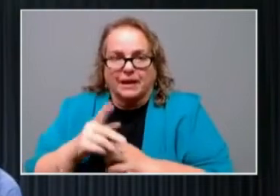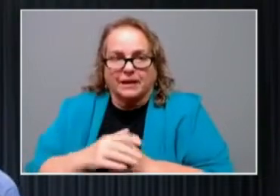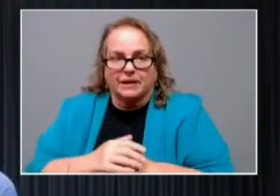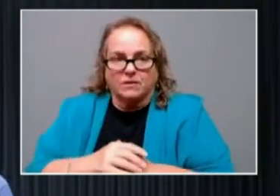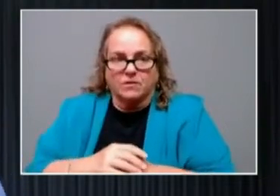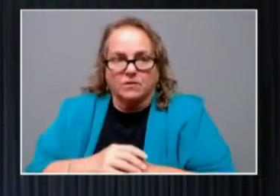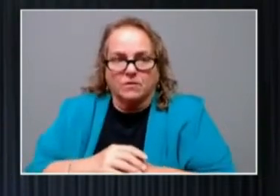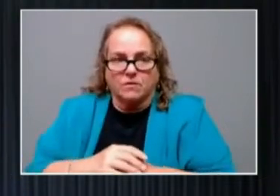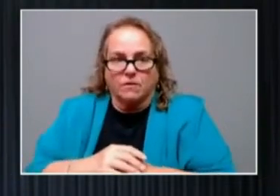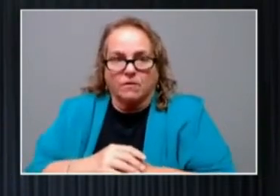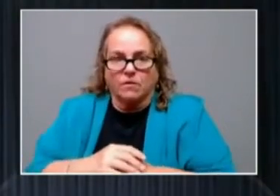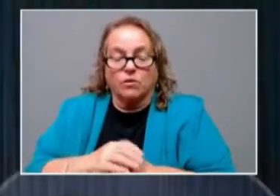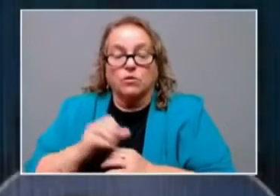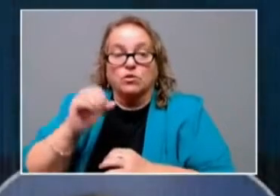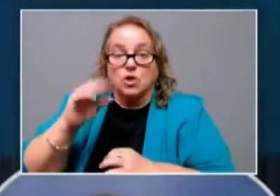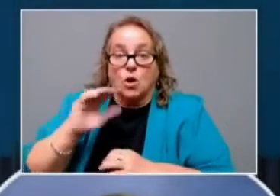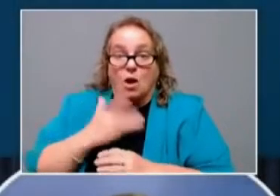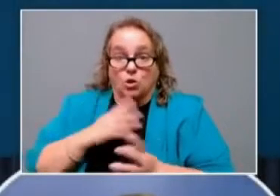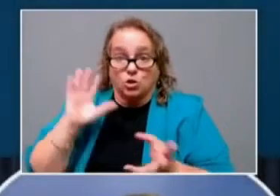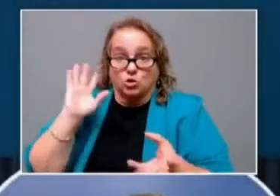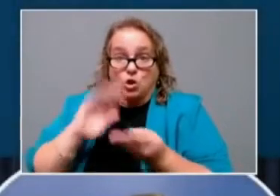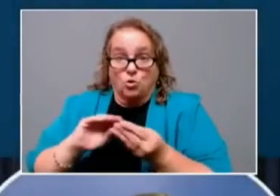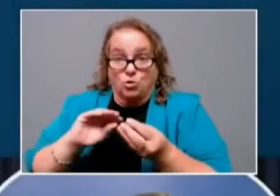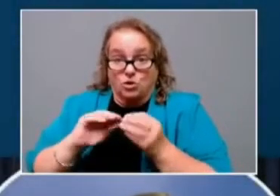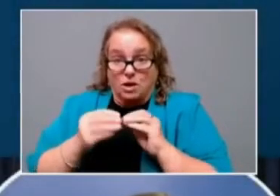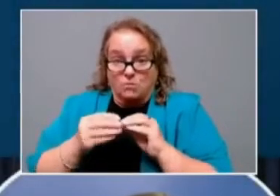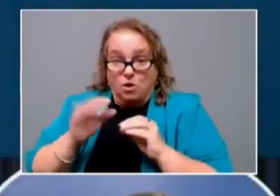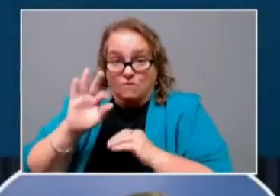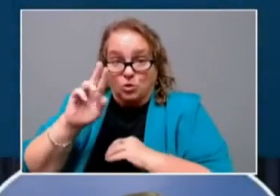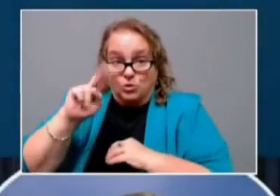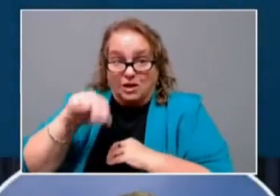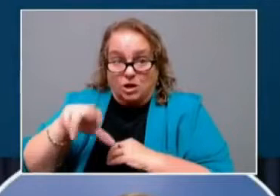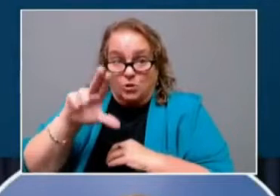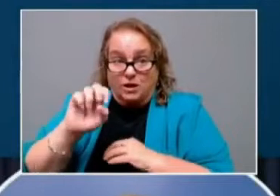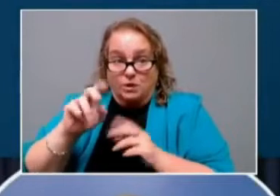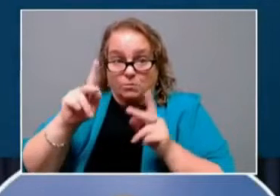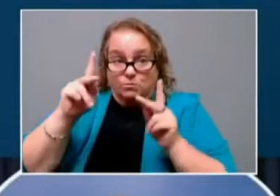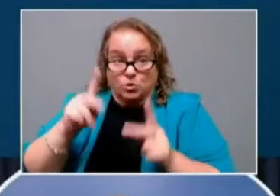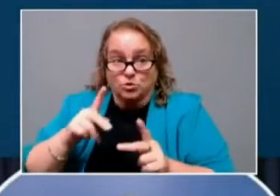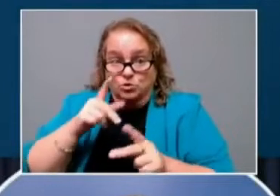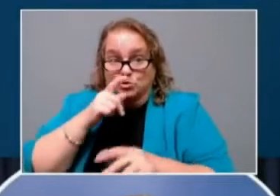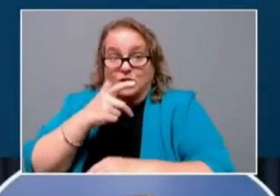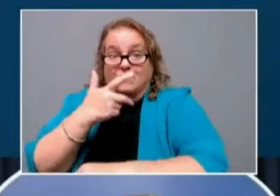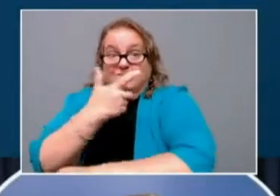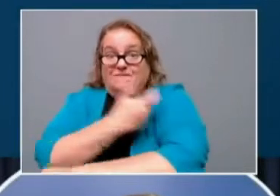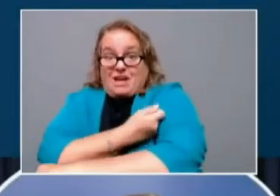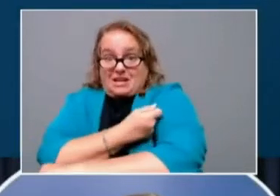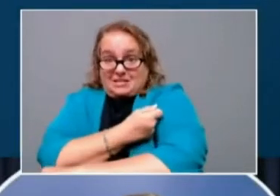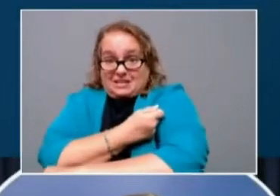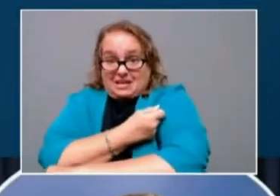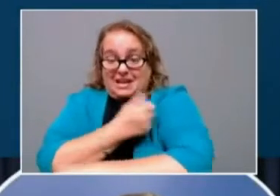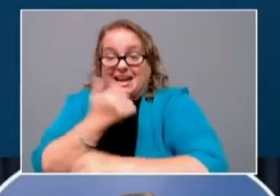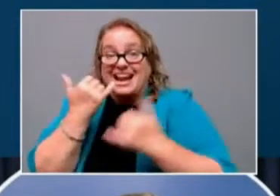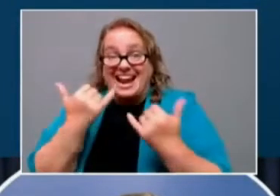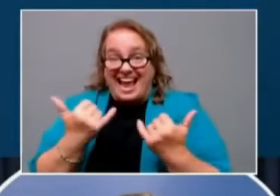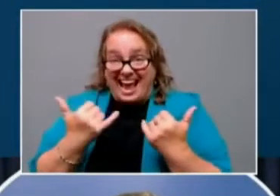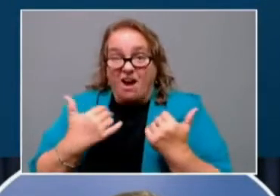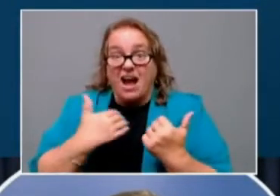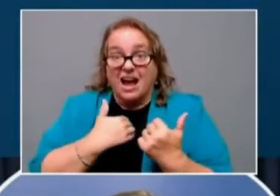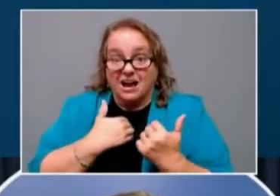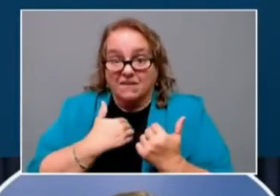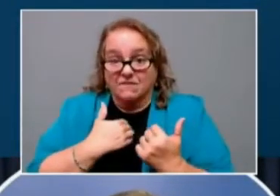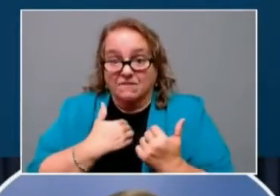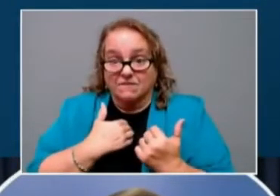So our total number of unique persons vaccinated um, total. Now that's not we